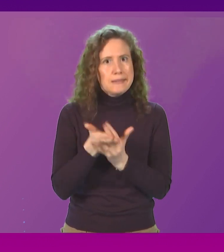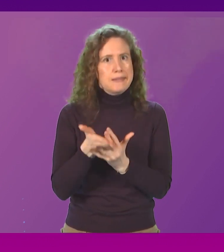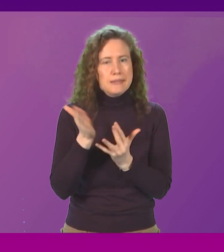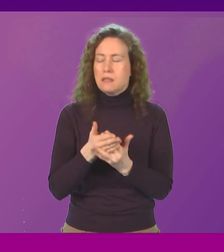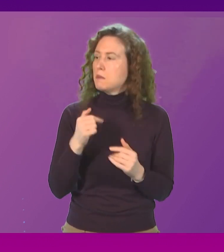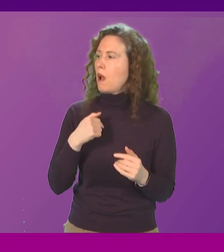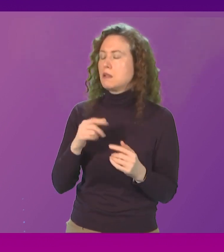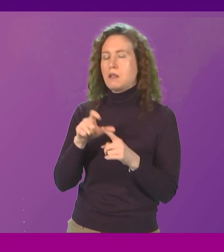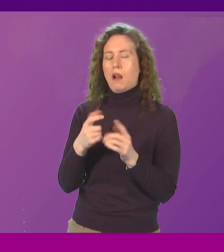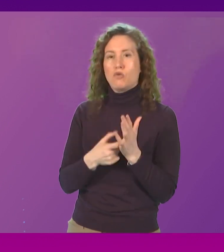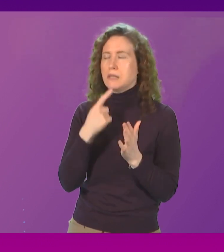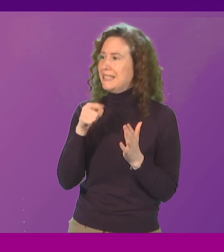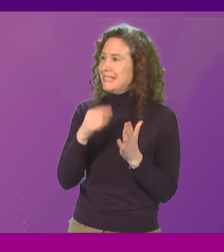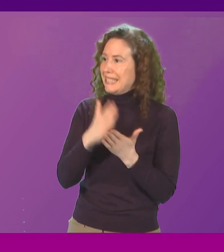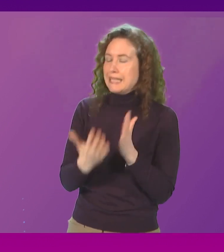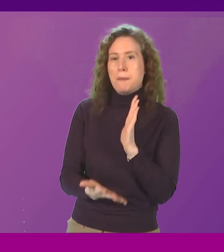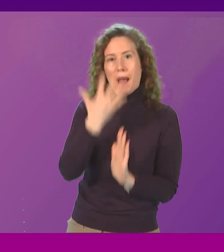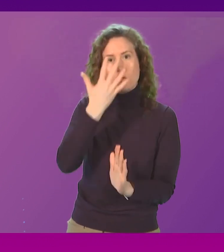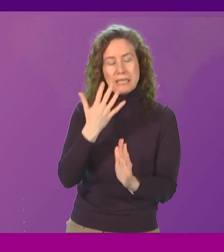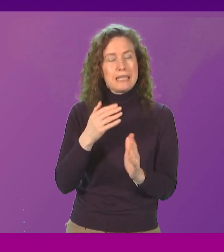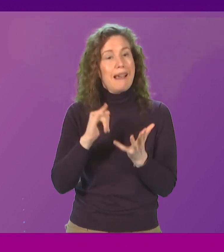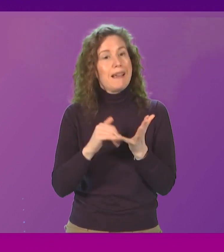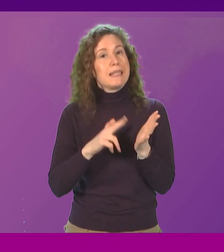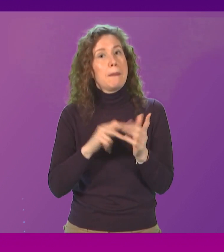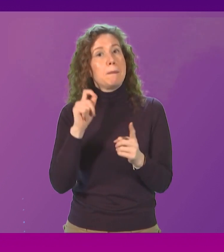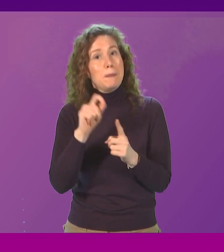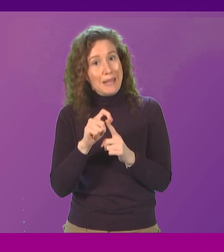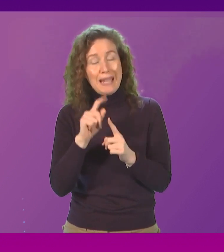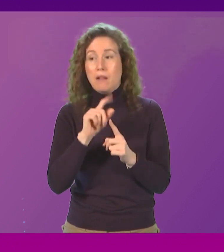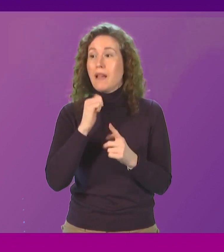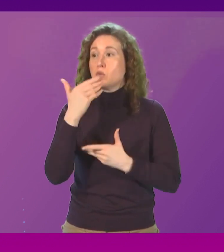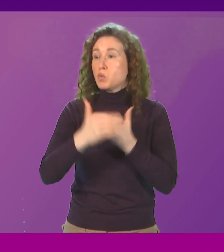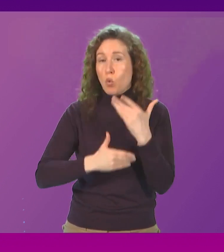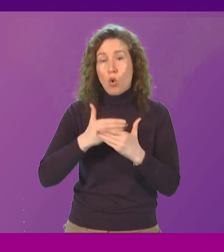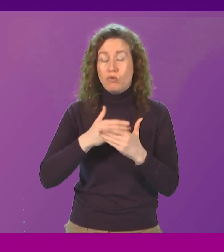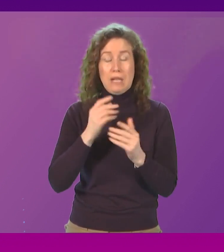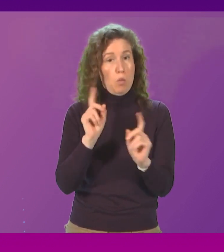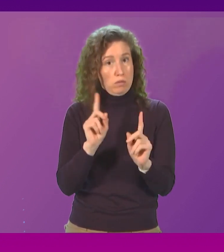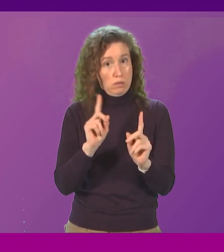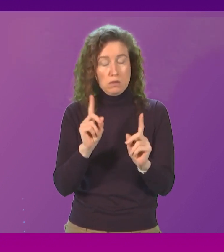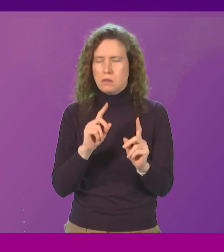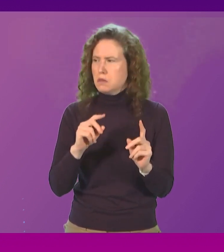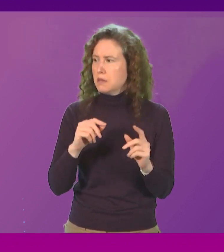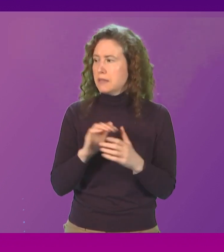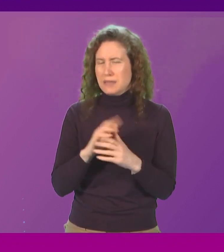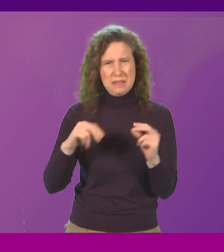Mr Ross— The SNP’s story went on like this— On a point of order, Presiding Officer.